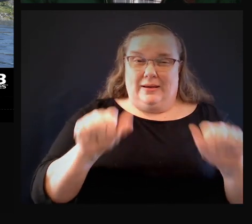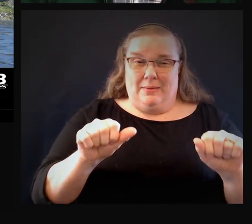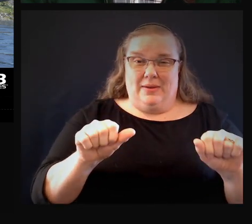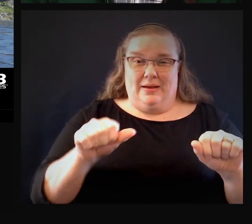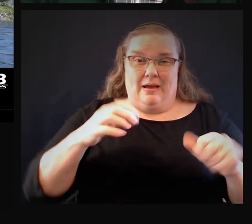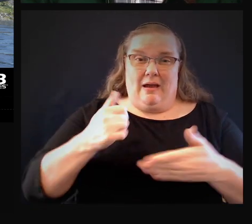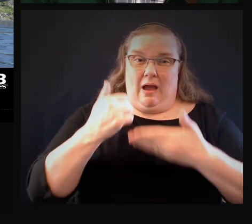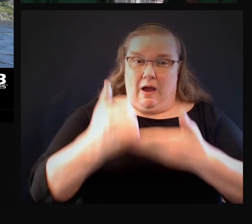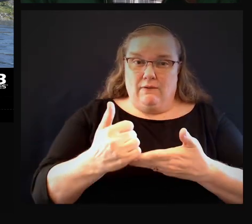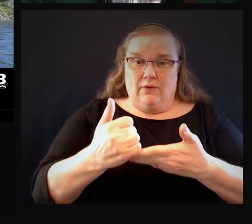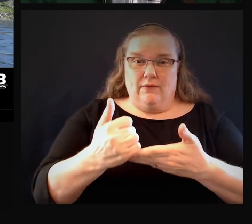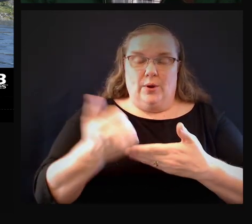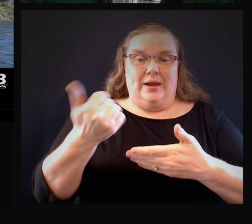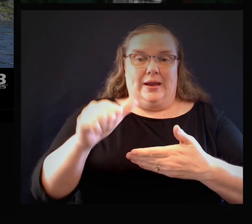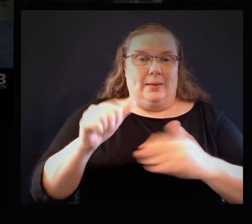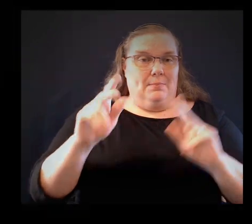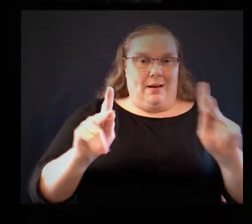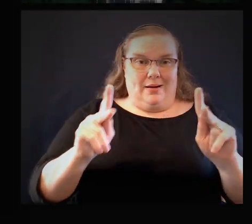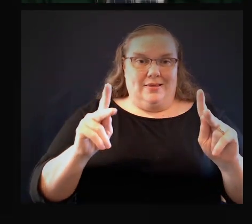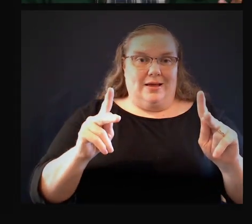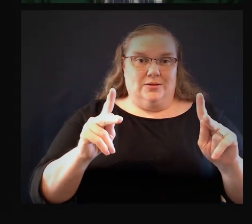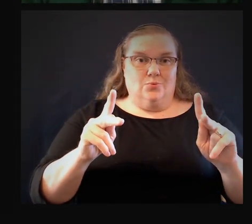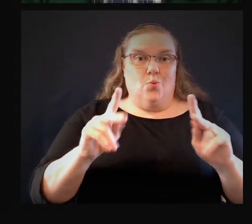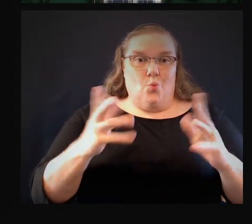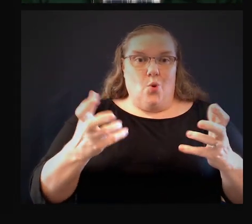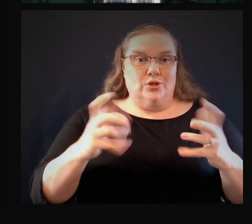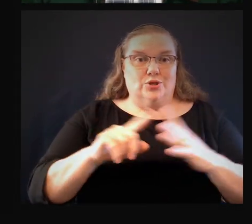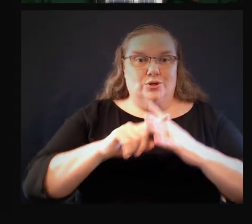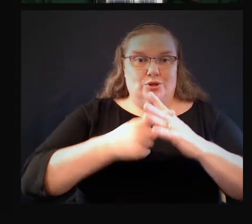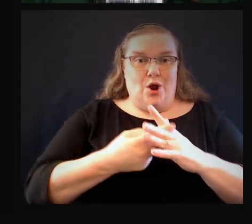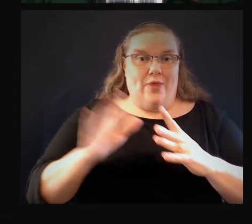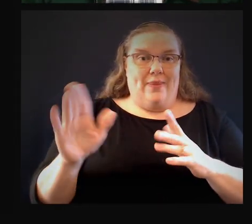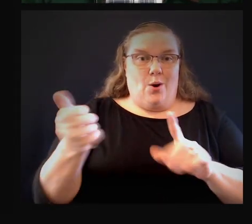in launching their own initiative. Step one, call to action.